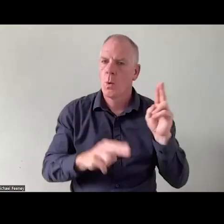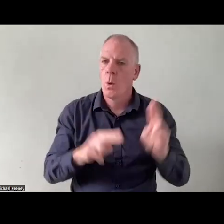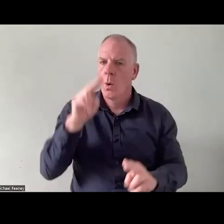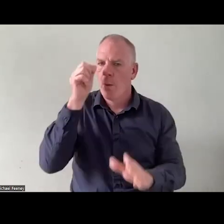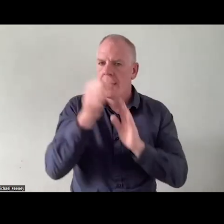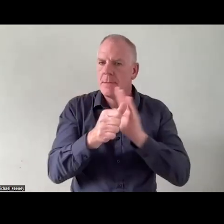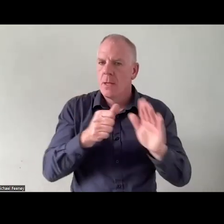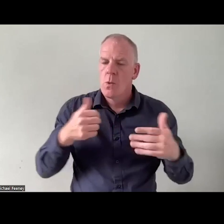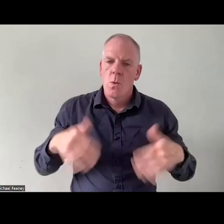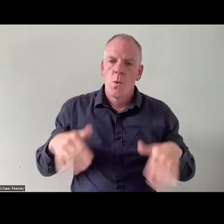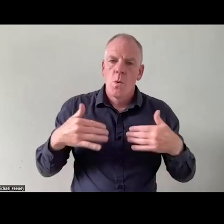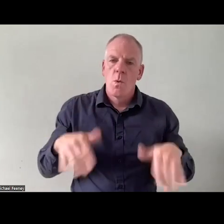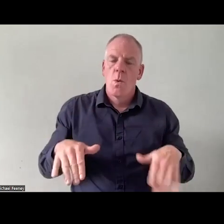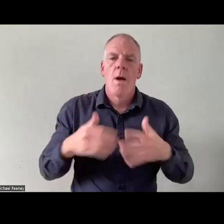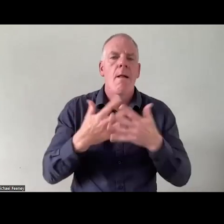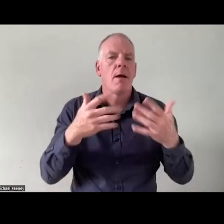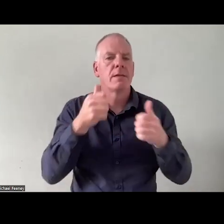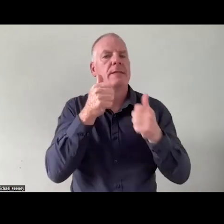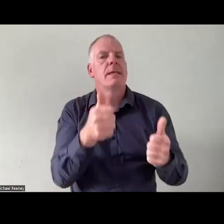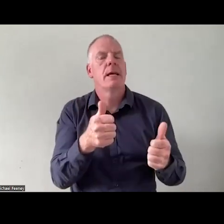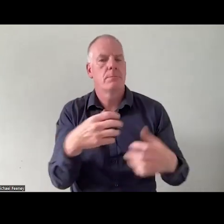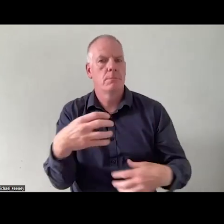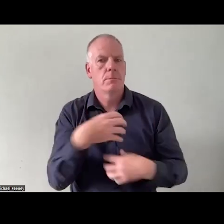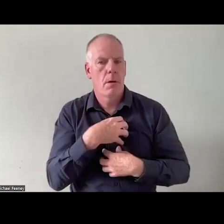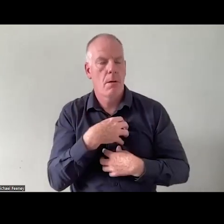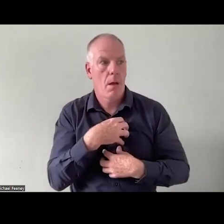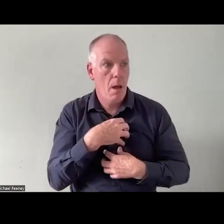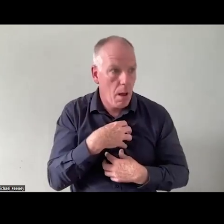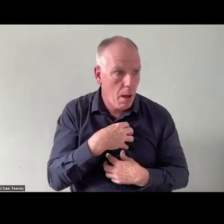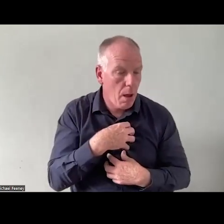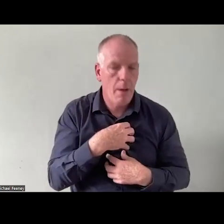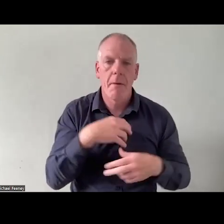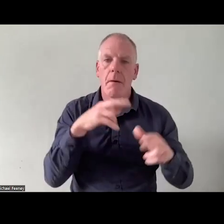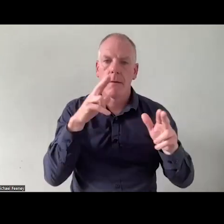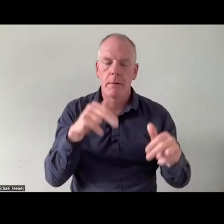Many of the attendees were in shock that they were able to detect this information